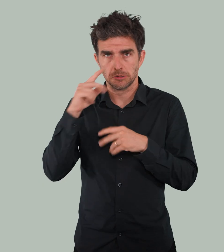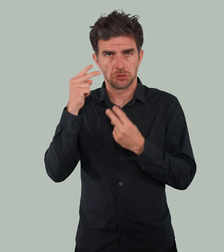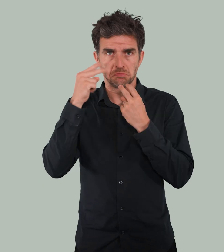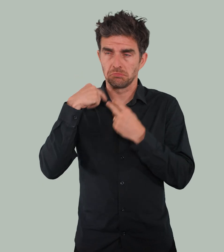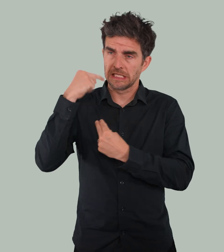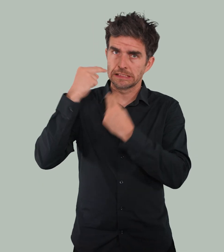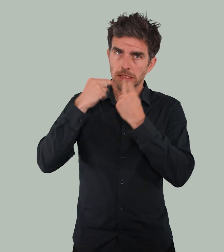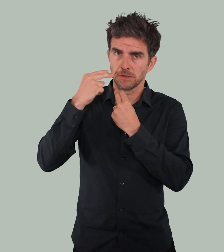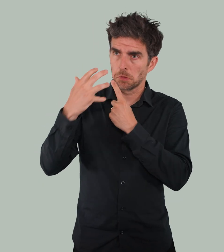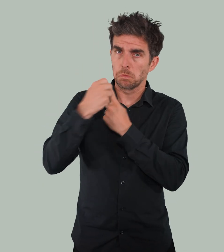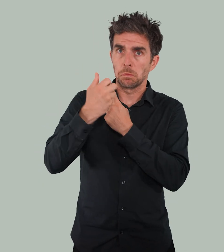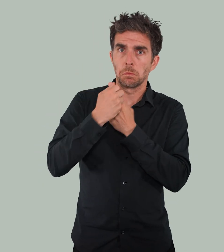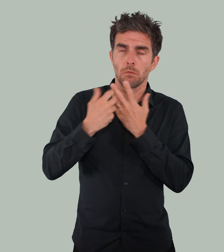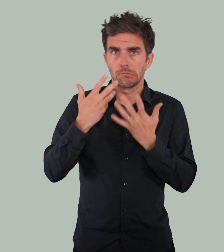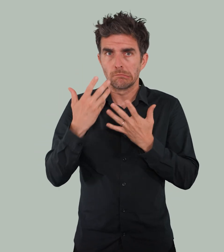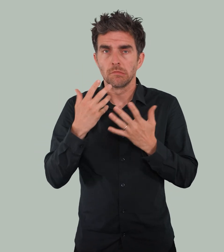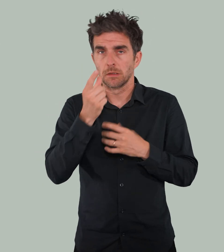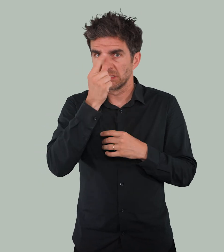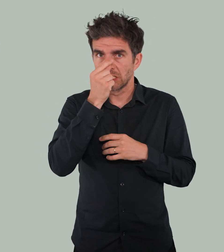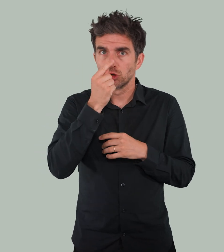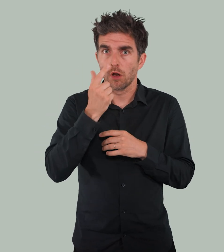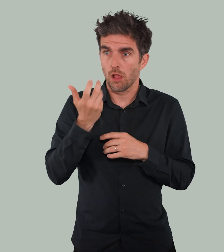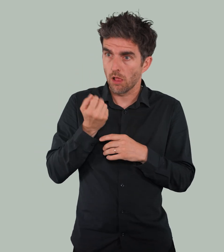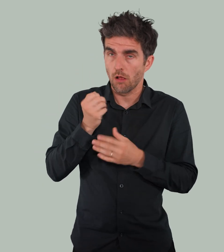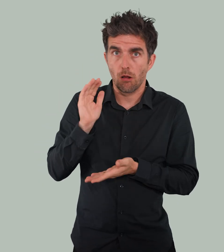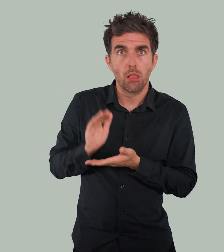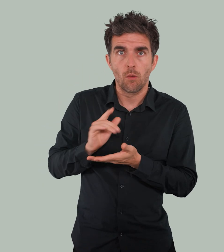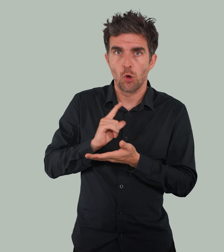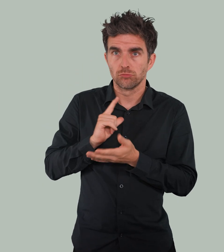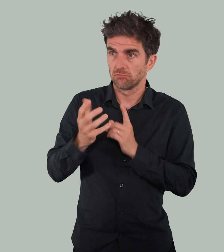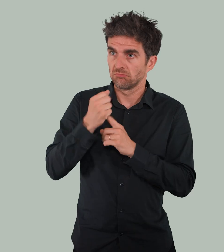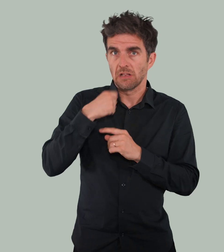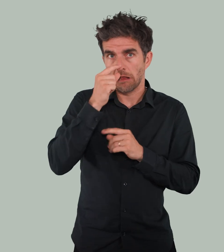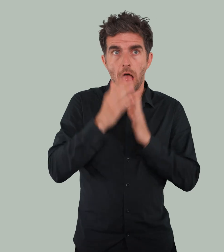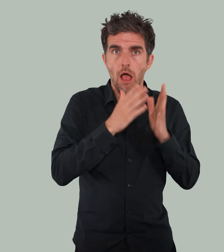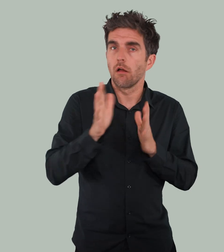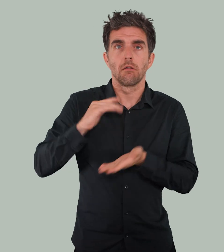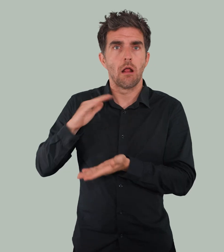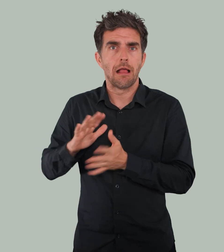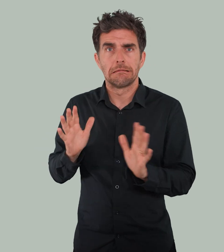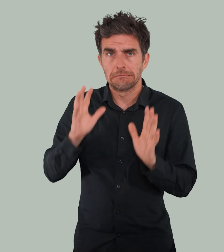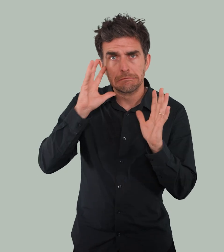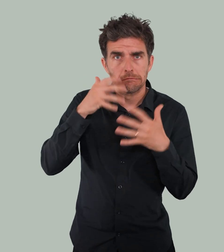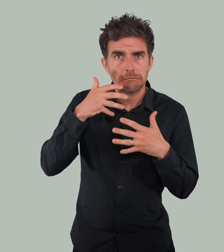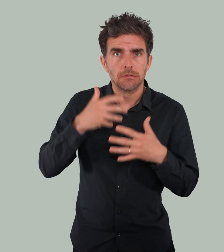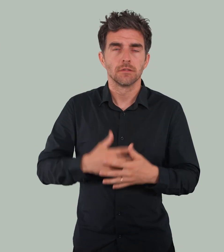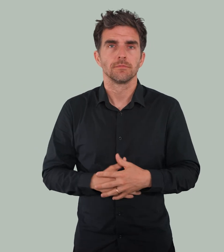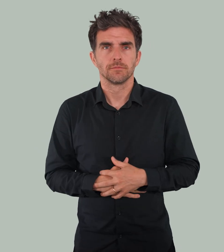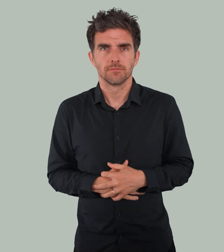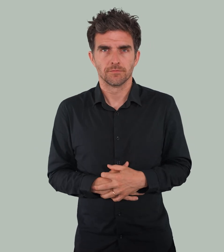this may be reflected in an assessment and the potential impact on their entitlement.